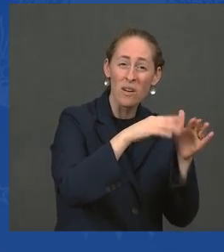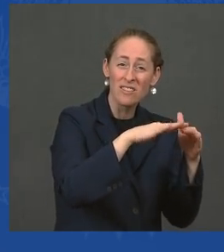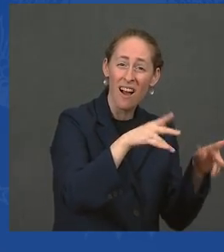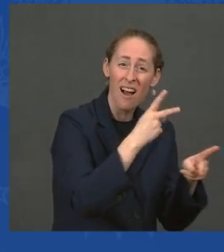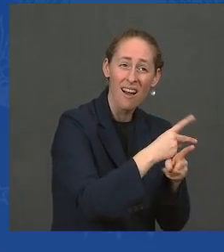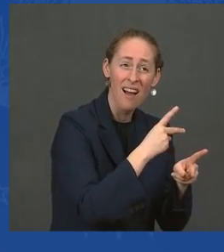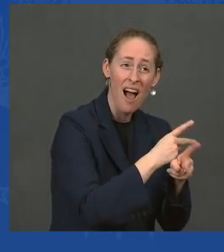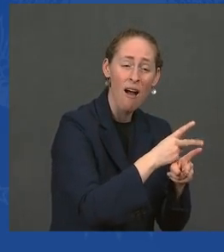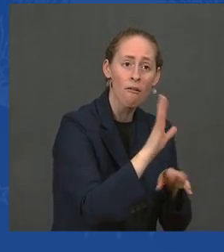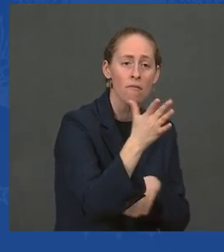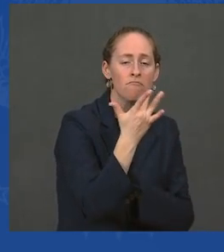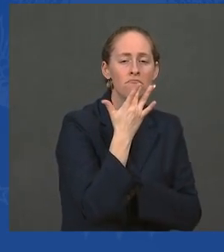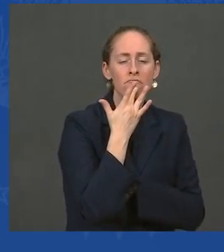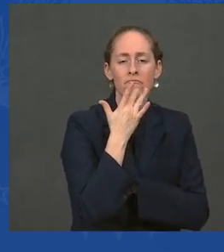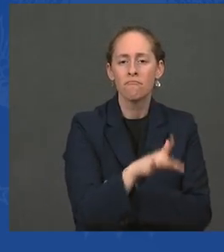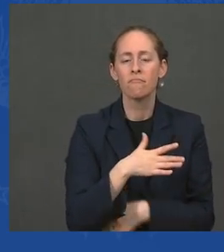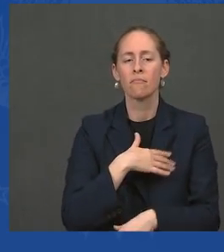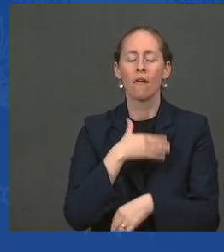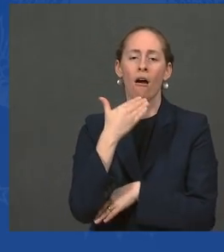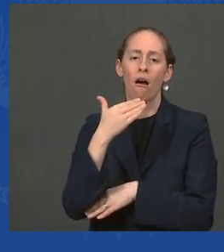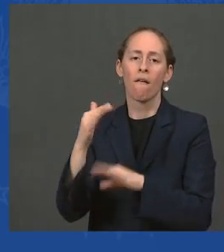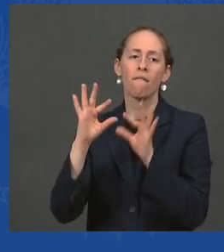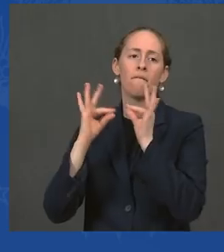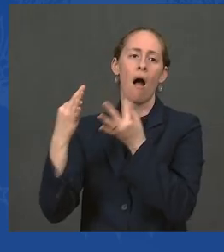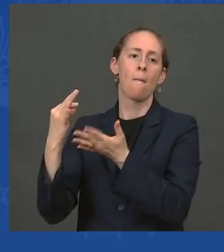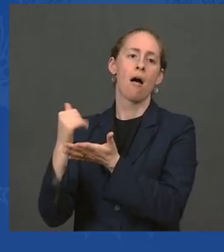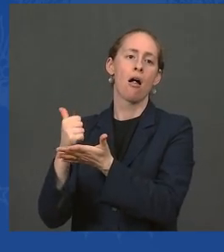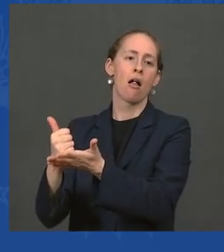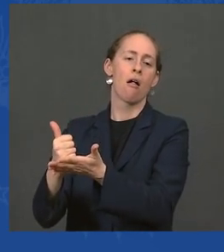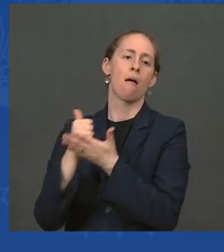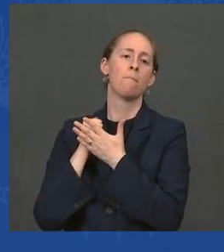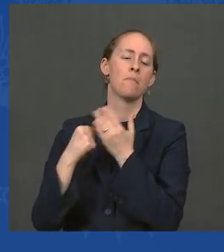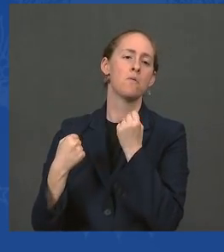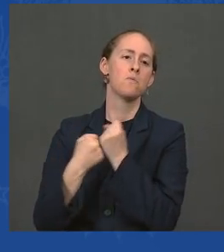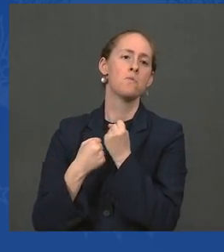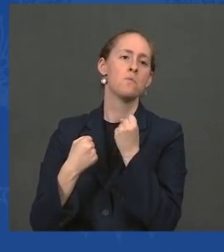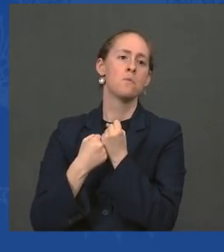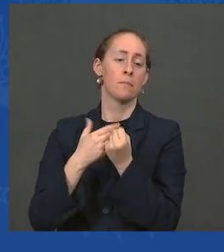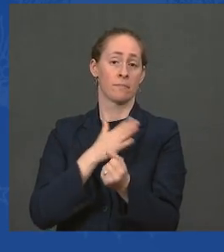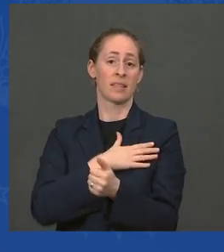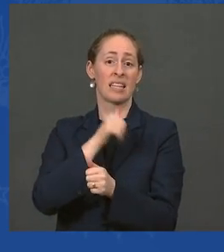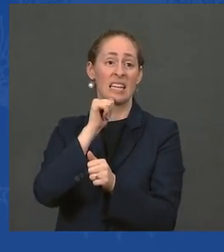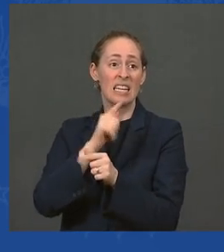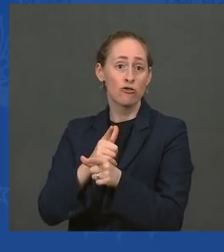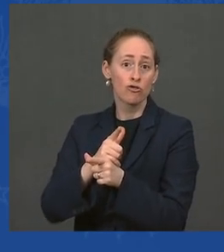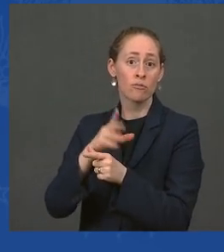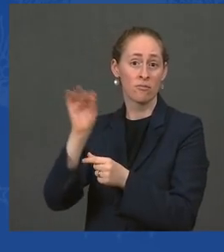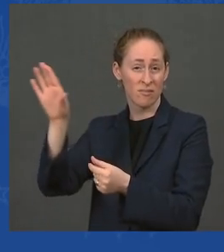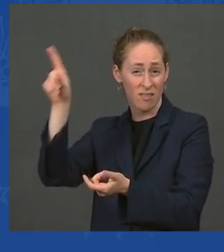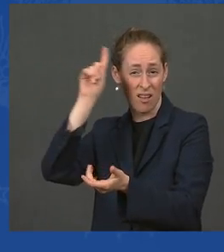those values I talked about. My sister and her husband, after a little bit,